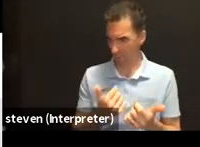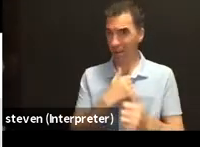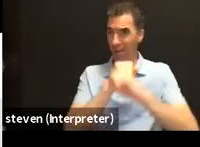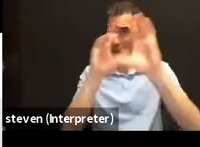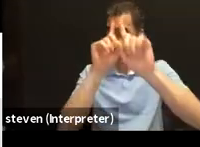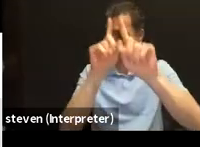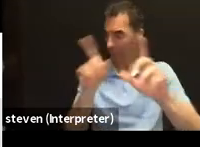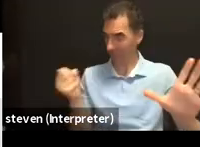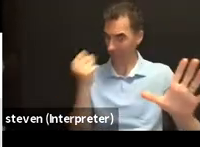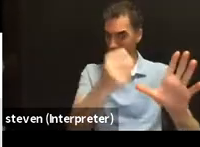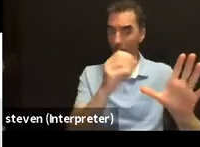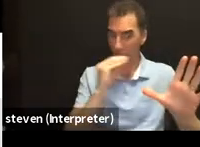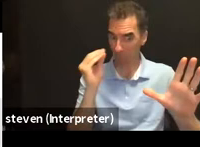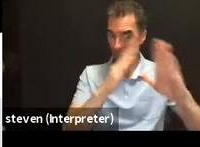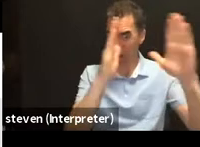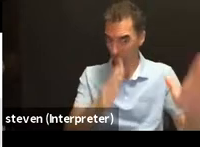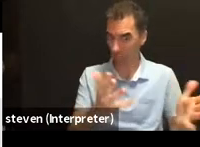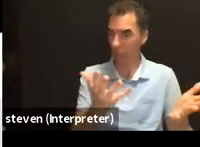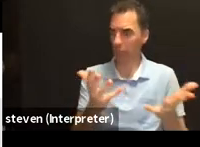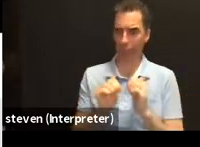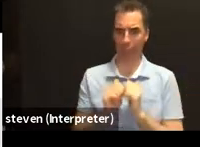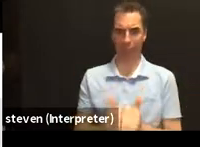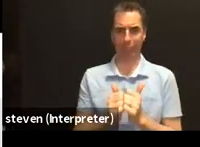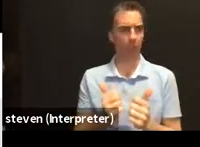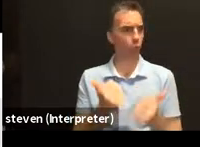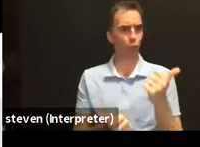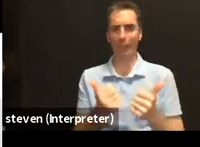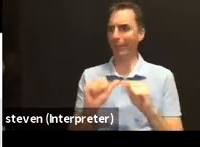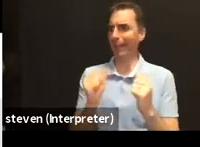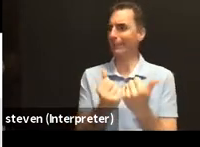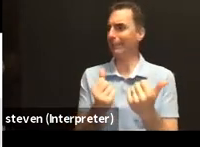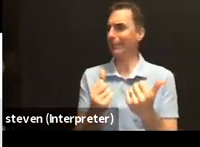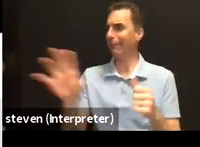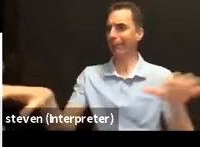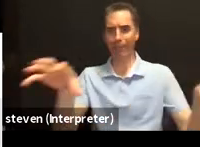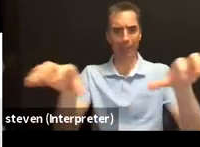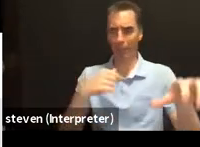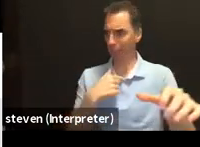maria.rodriguez: And which past will have to go what agencies do I need to contact and everybody. It was very chaotic.